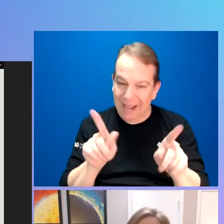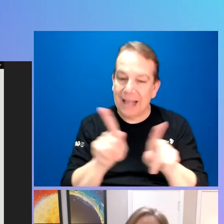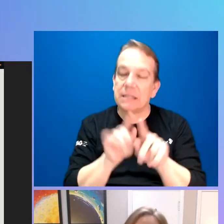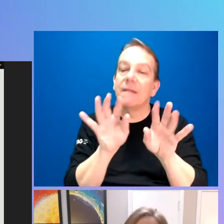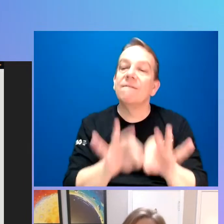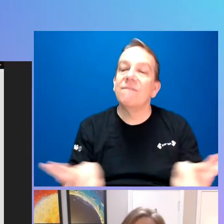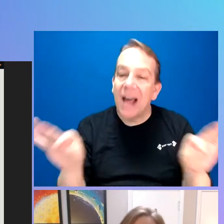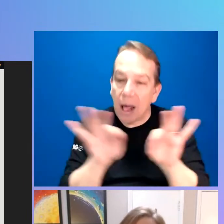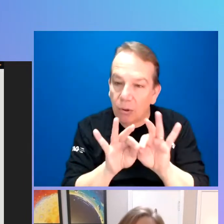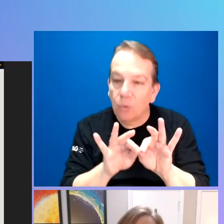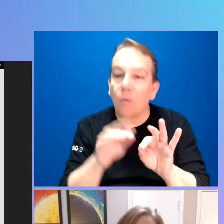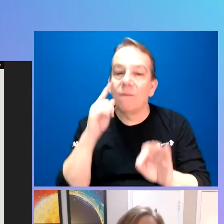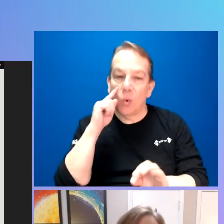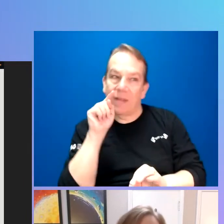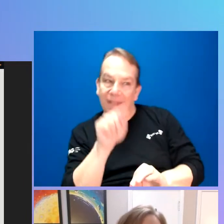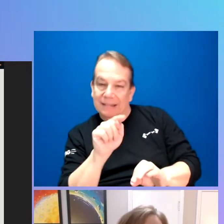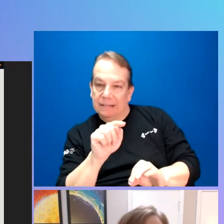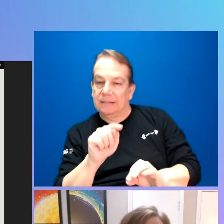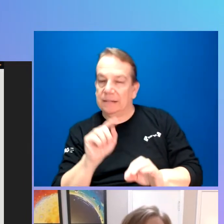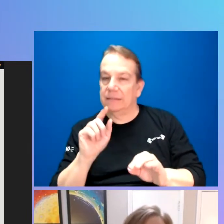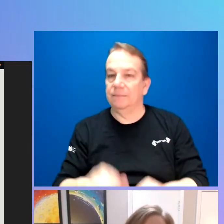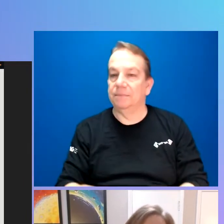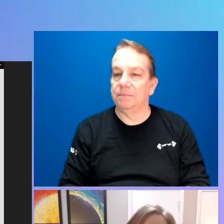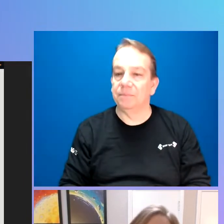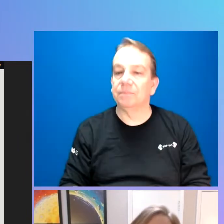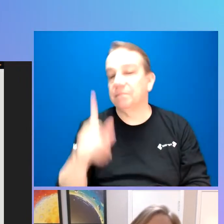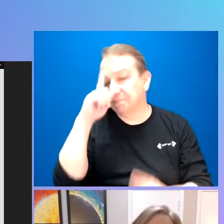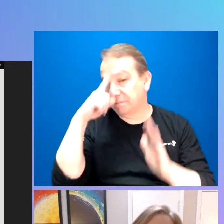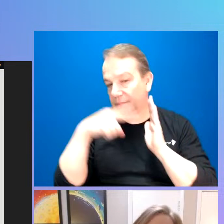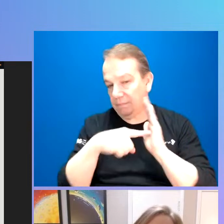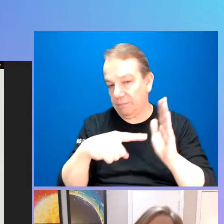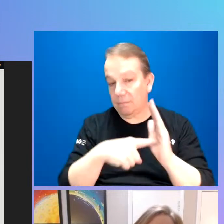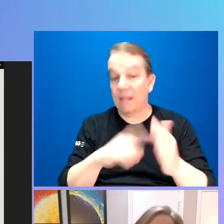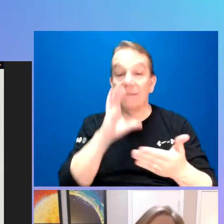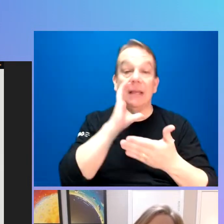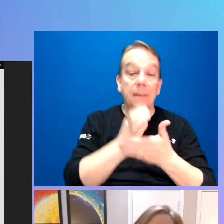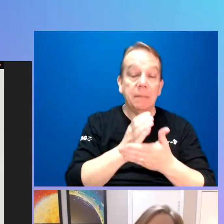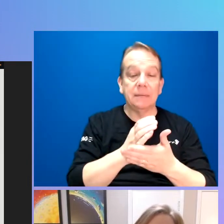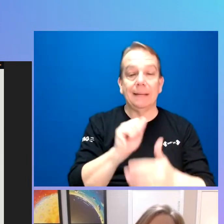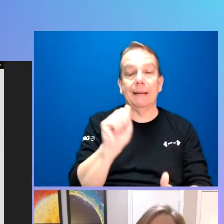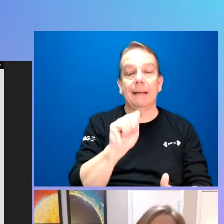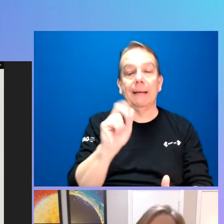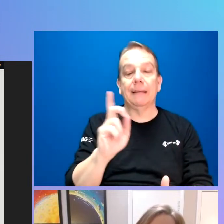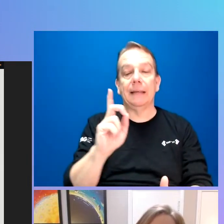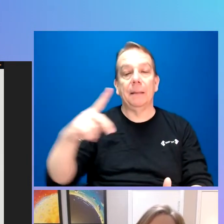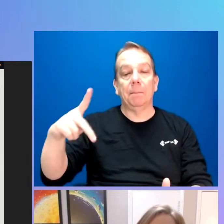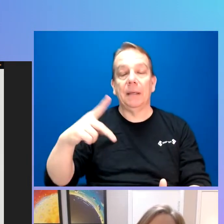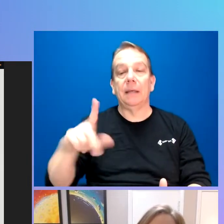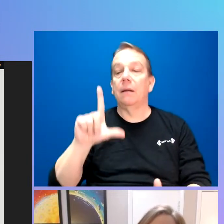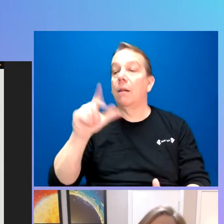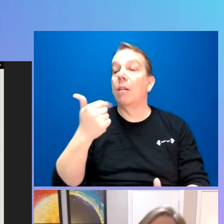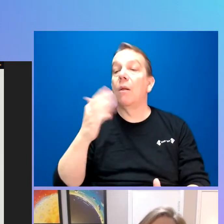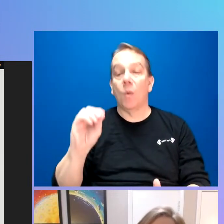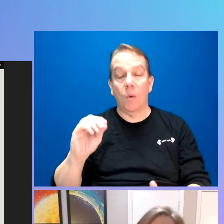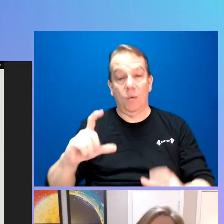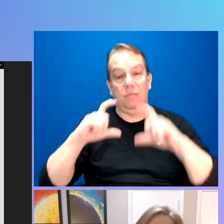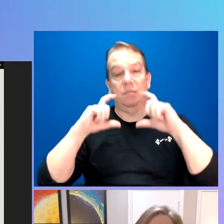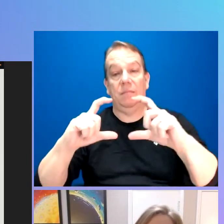attribute. For instance, I have an image of the ADP logo here,